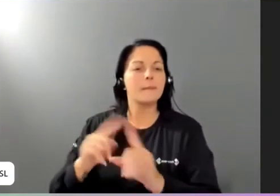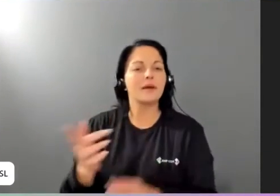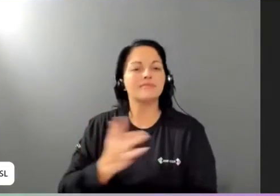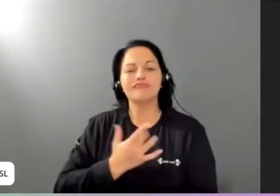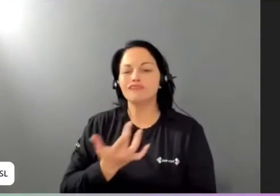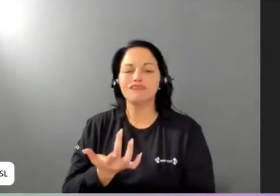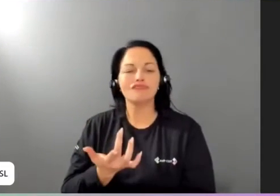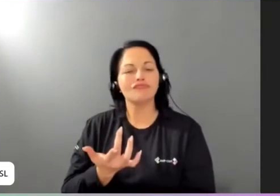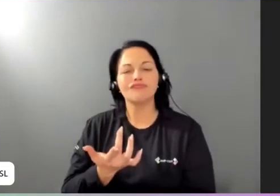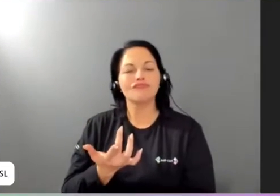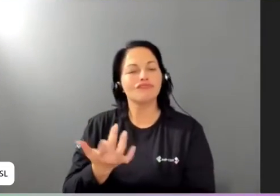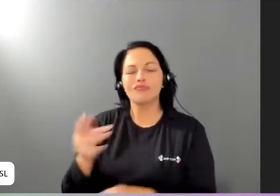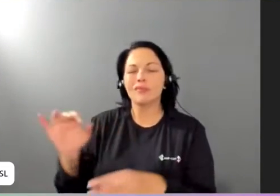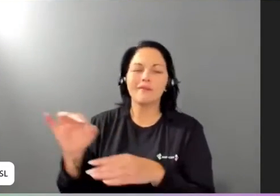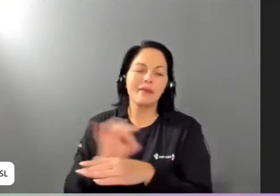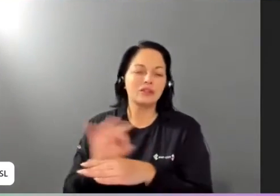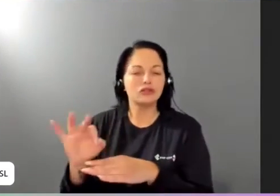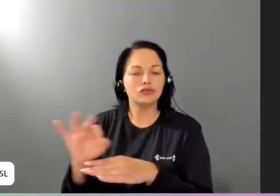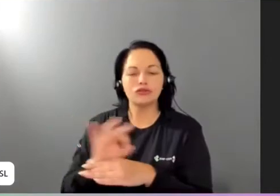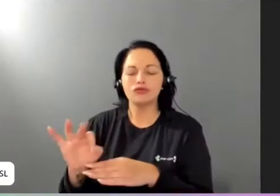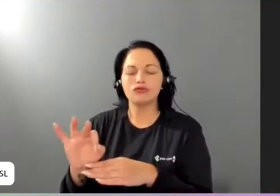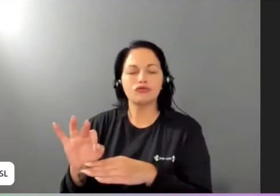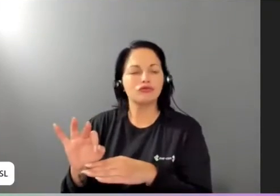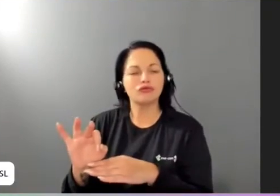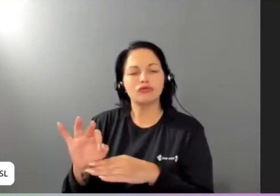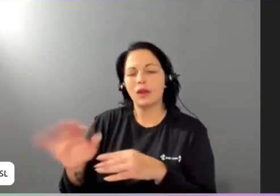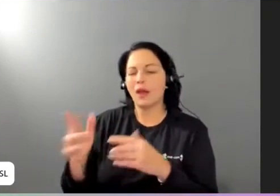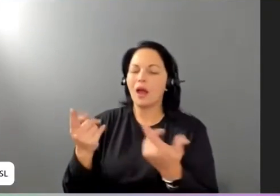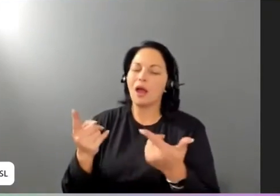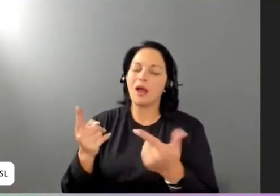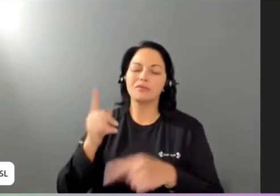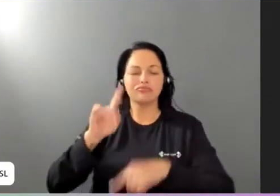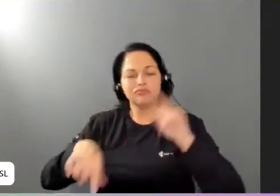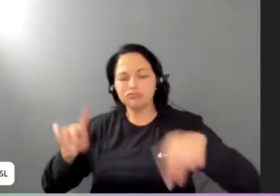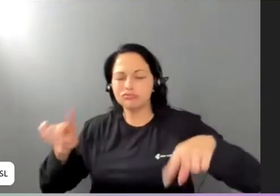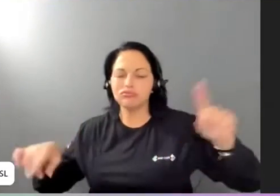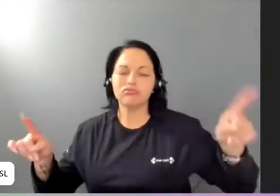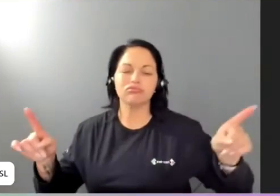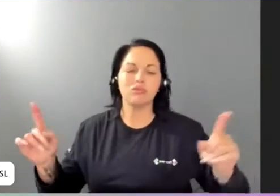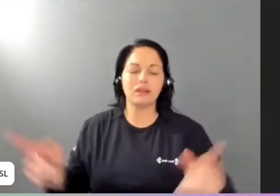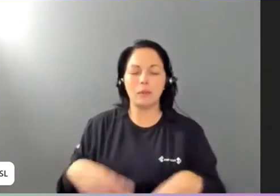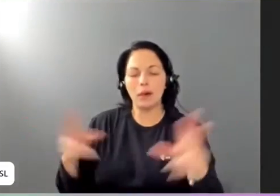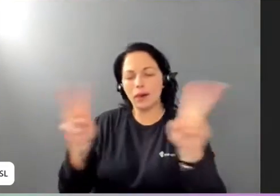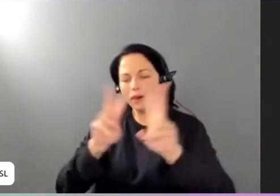on the comment because we've been a lot of involved and a lot of the tools that we built, these maturity models,